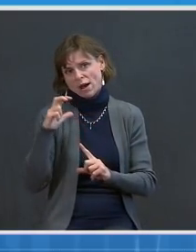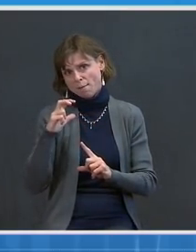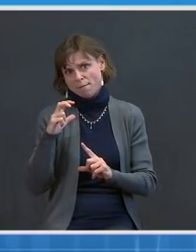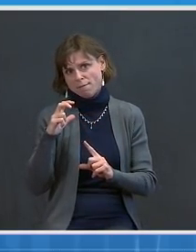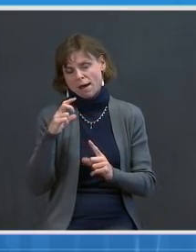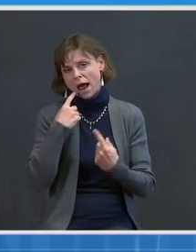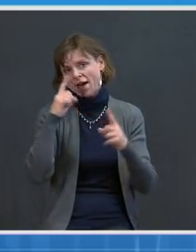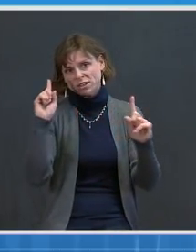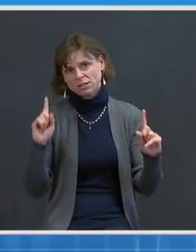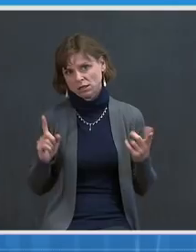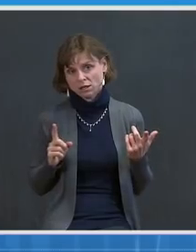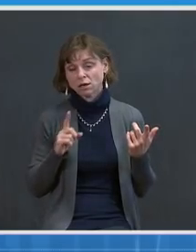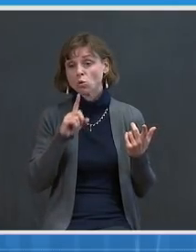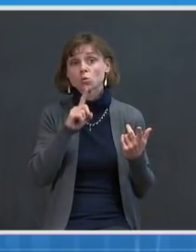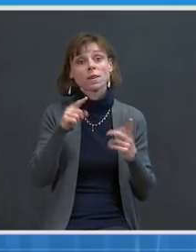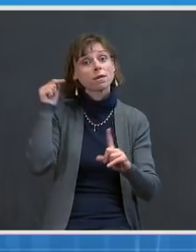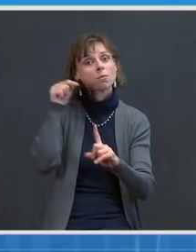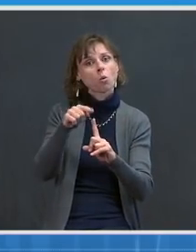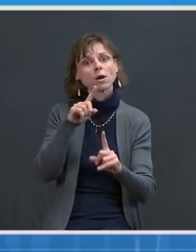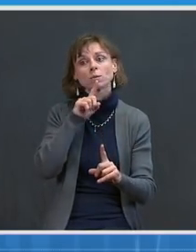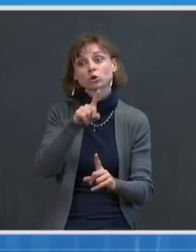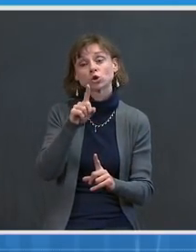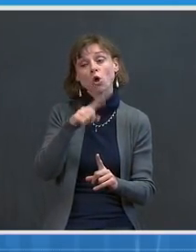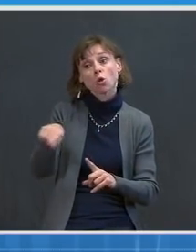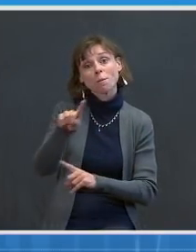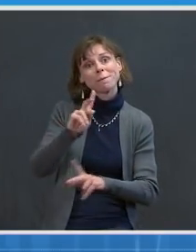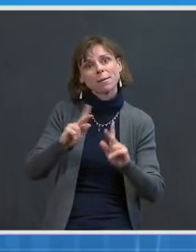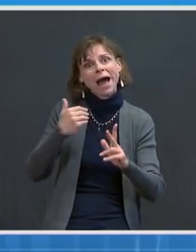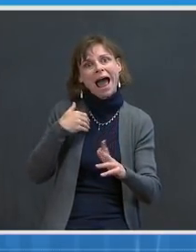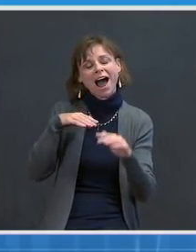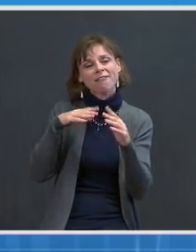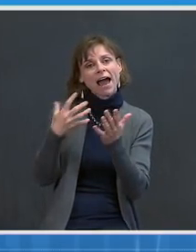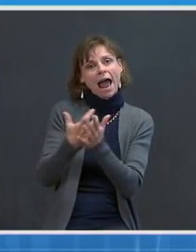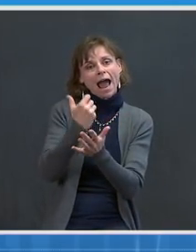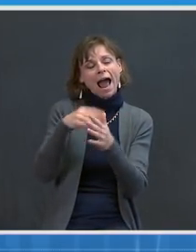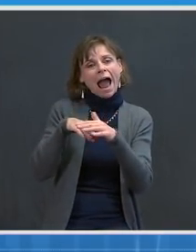and not misleading information is the most important thing, and making sure that local,